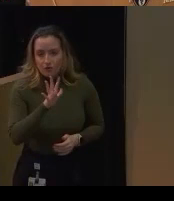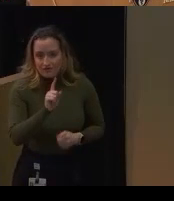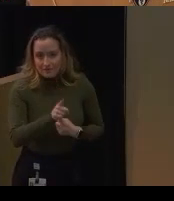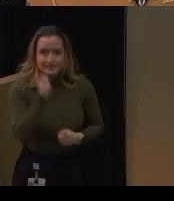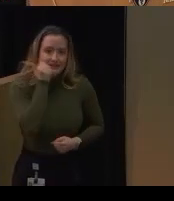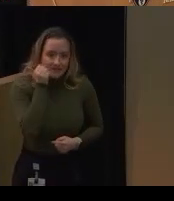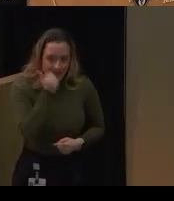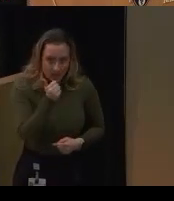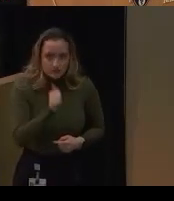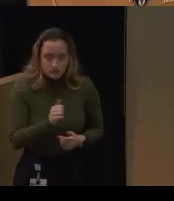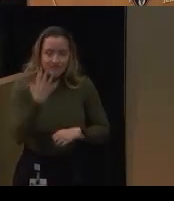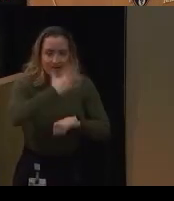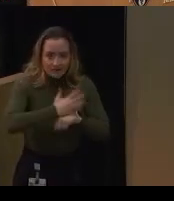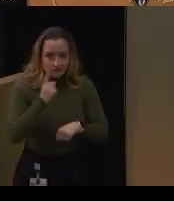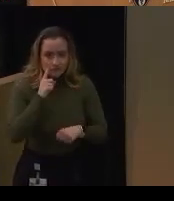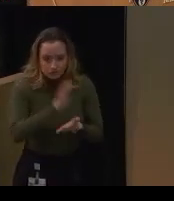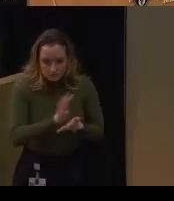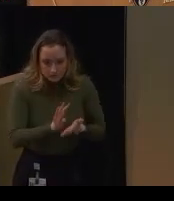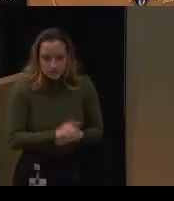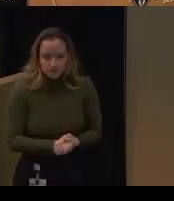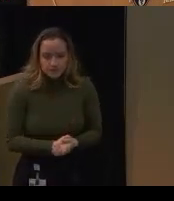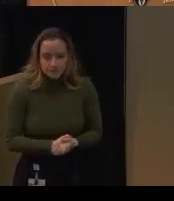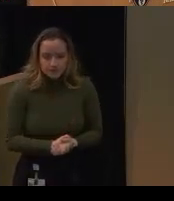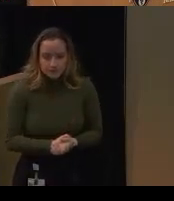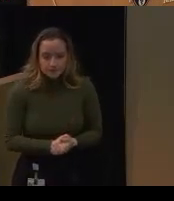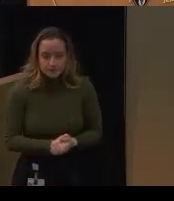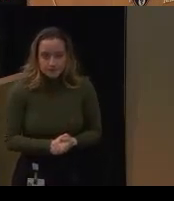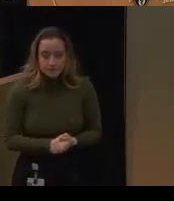people completed daily reading questionnaire so anytime they read they completed a questionnaire